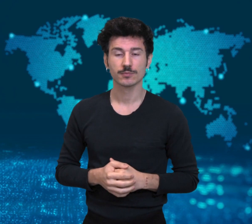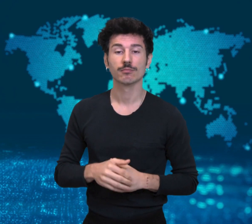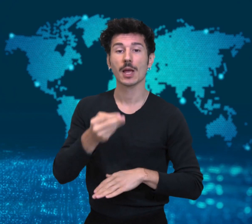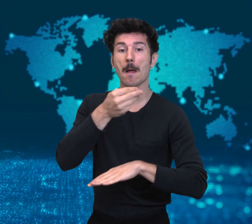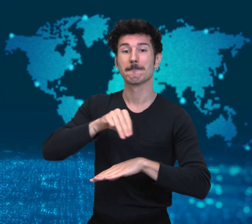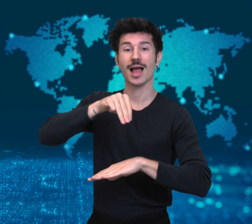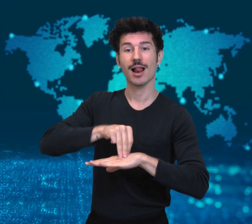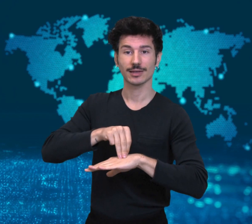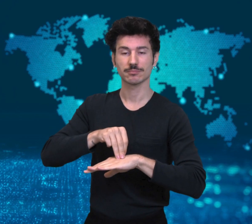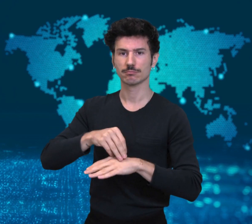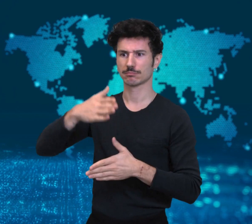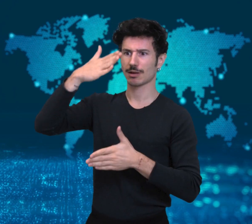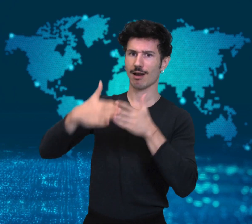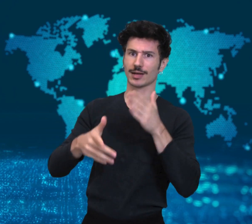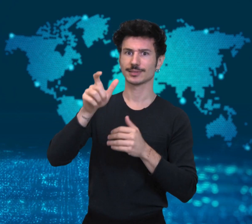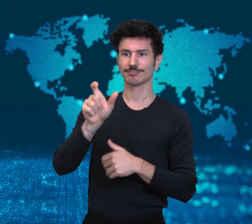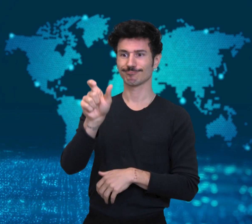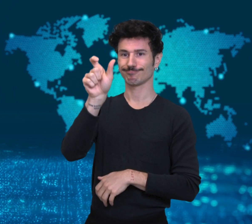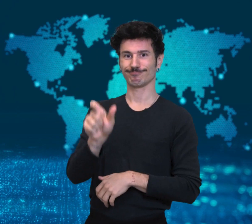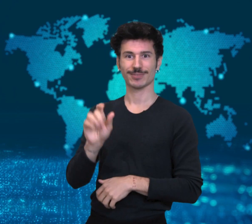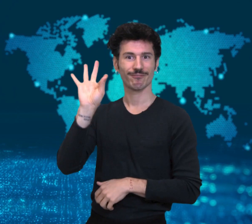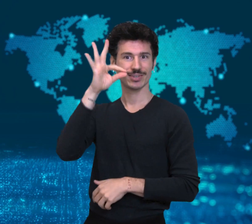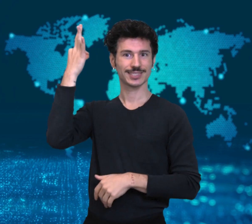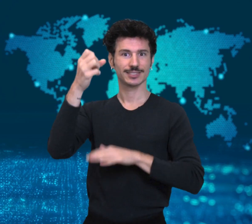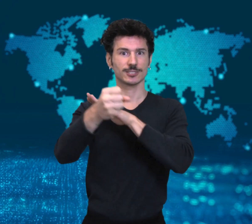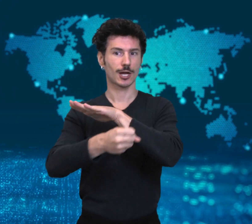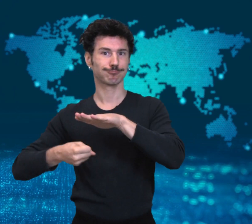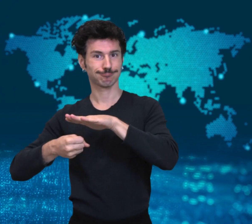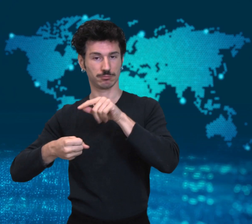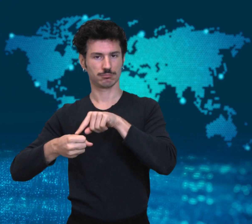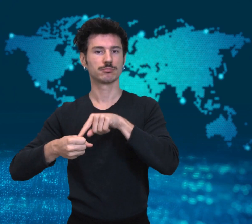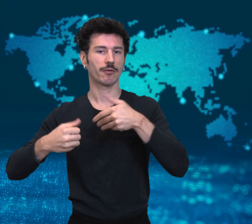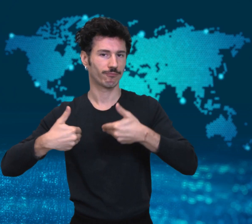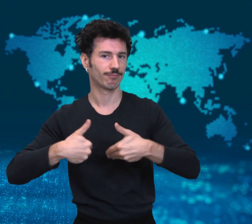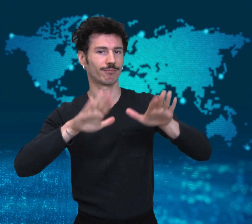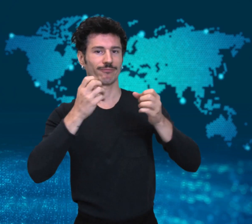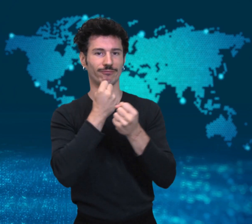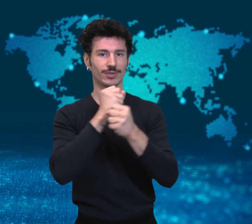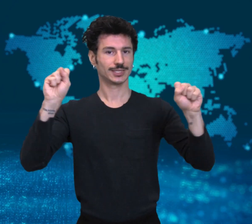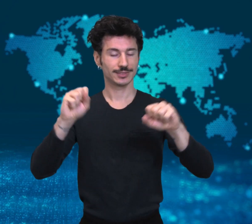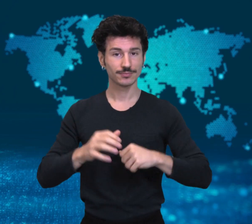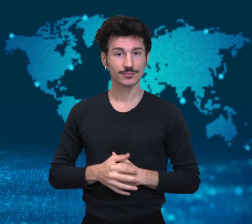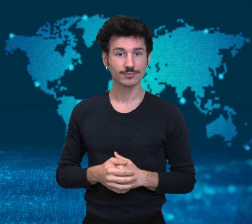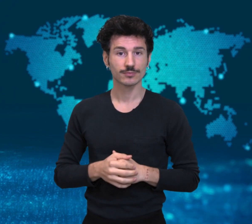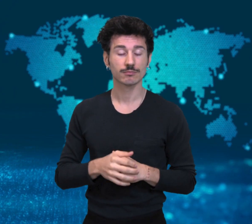Last French hostage to be released.